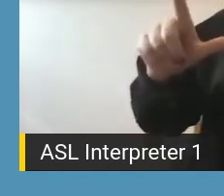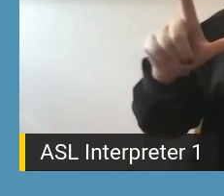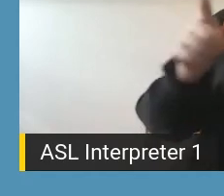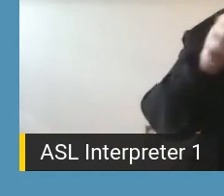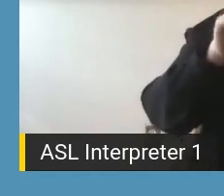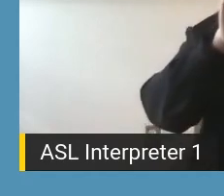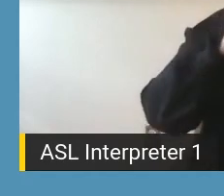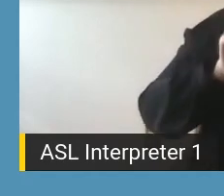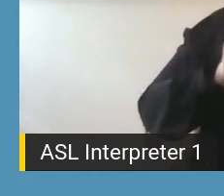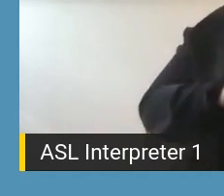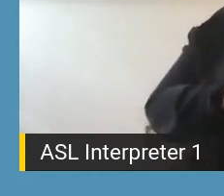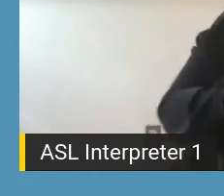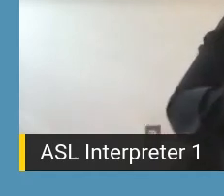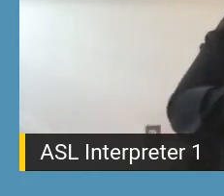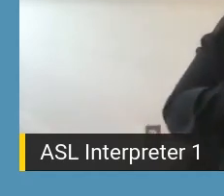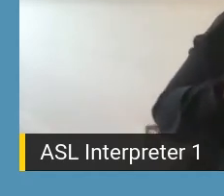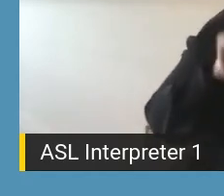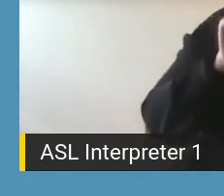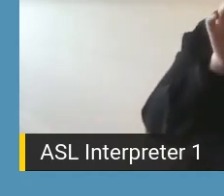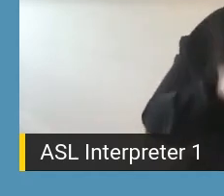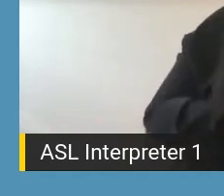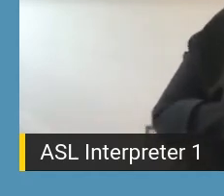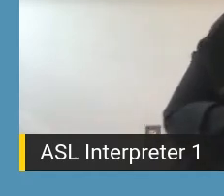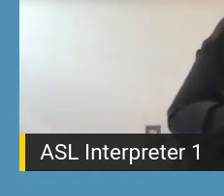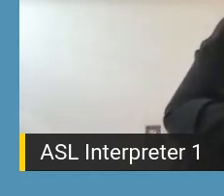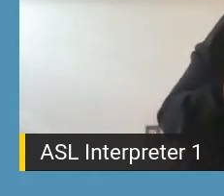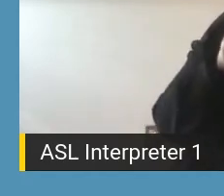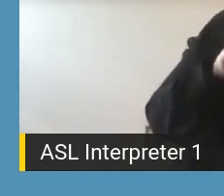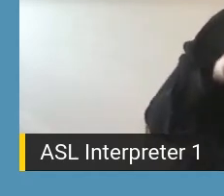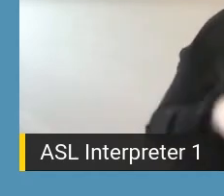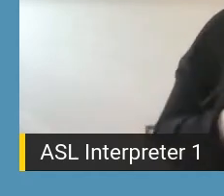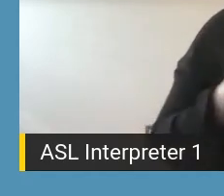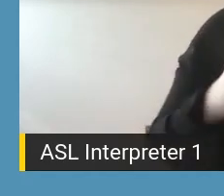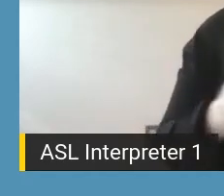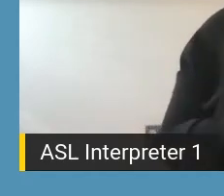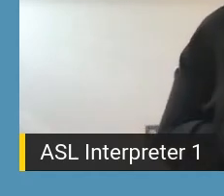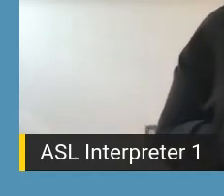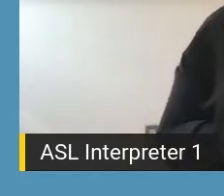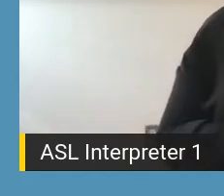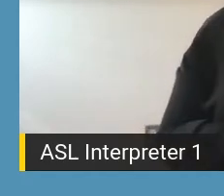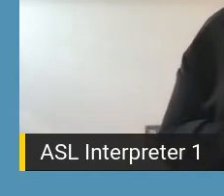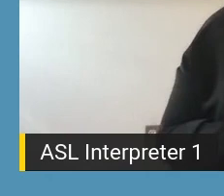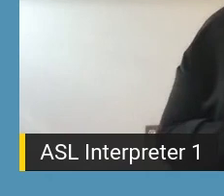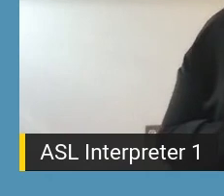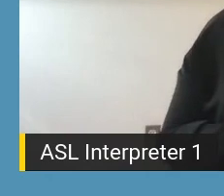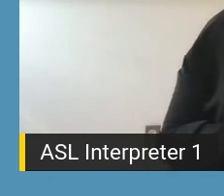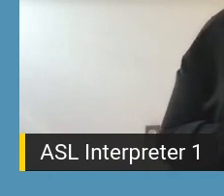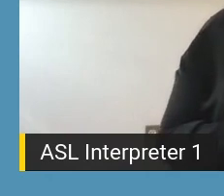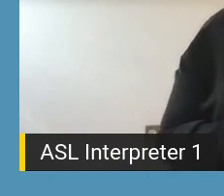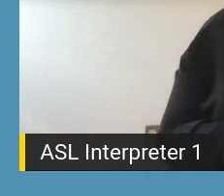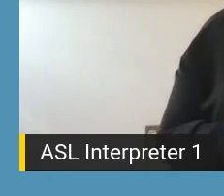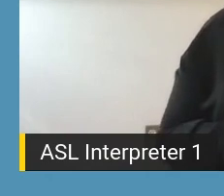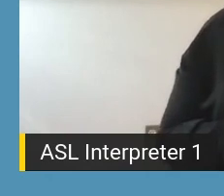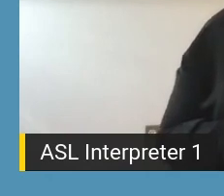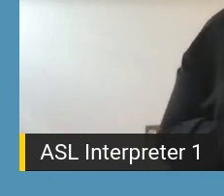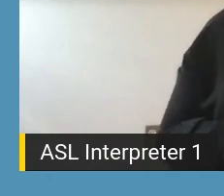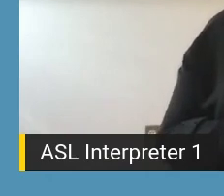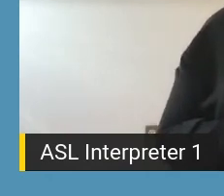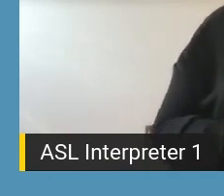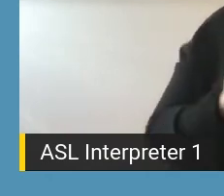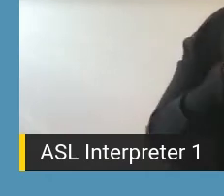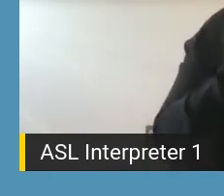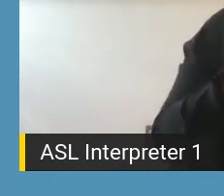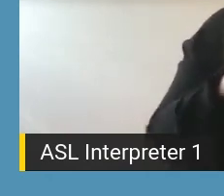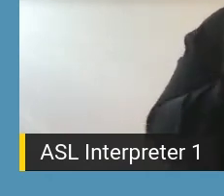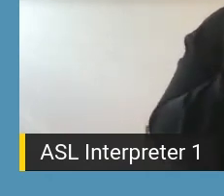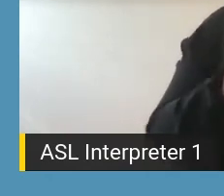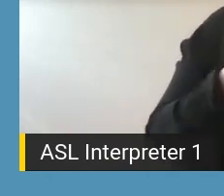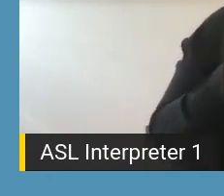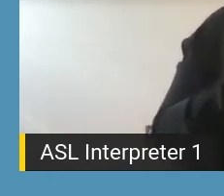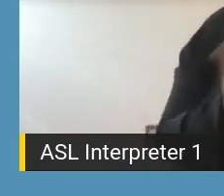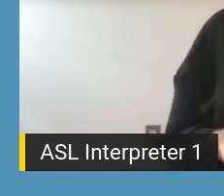way it sounds -- it sounds like -- it sounds intentional. And natural. It flows there.